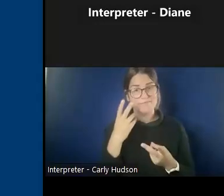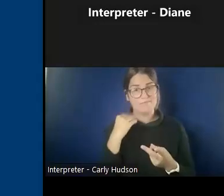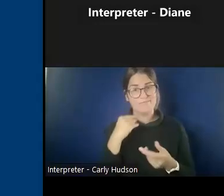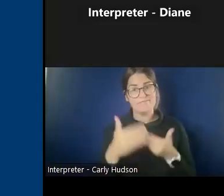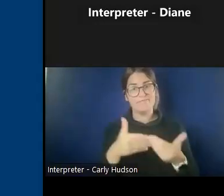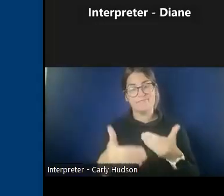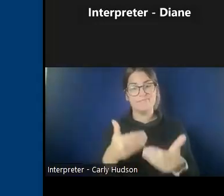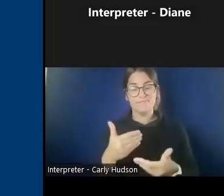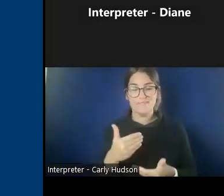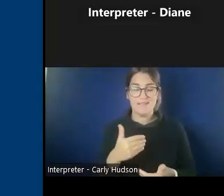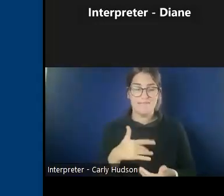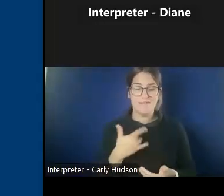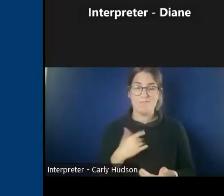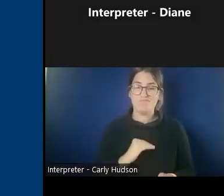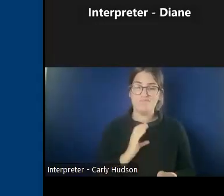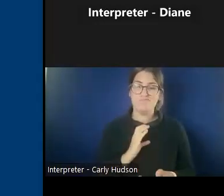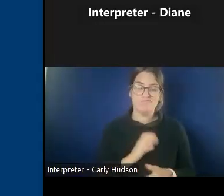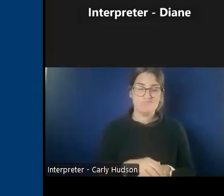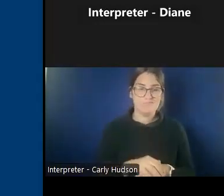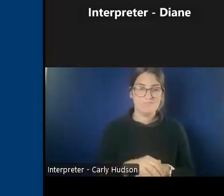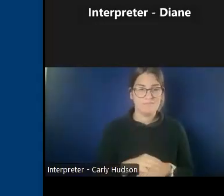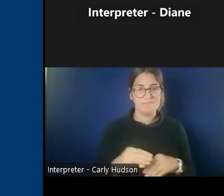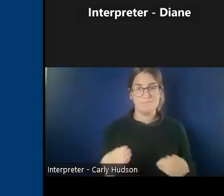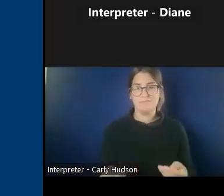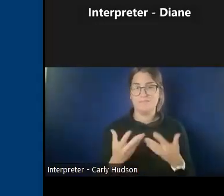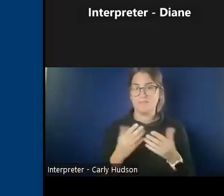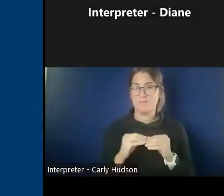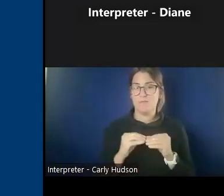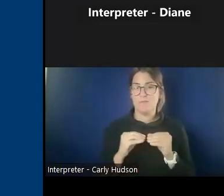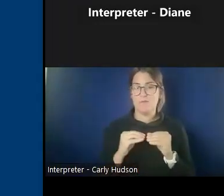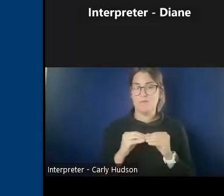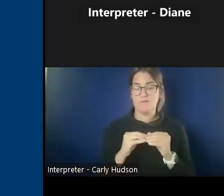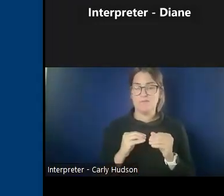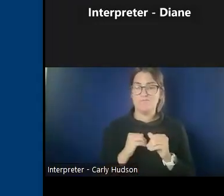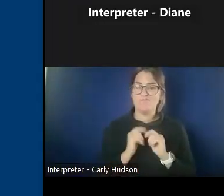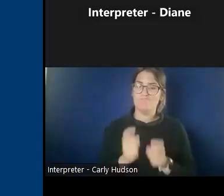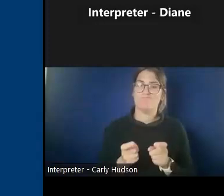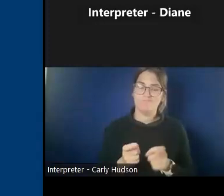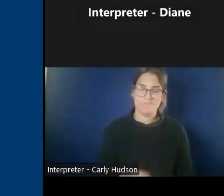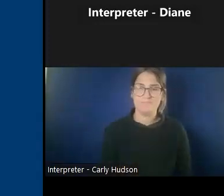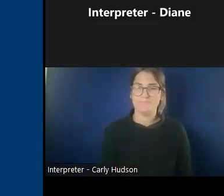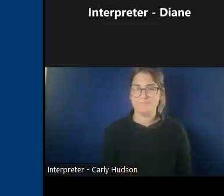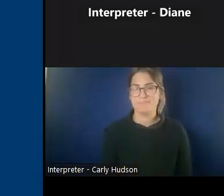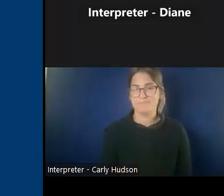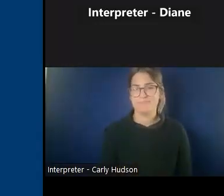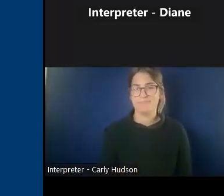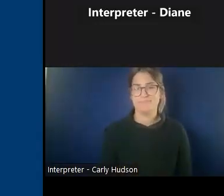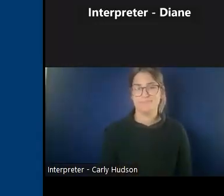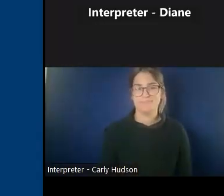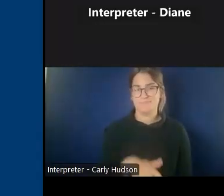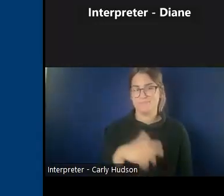my cup back up right and um give me more to to pour back in yeah just echoing what folks